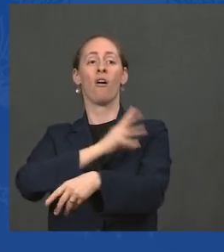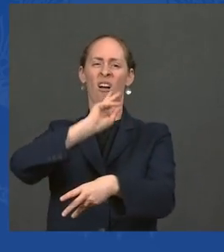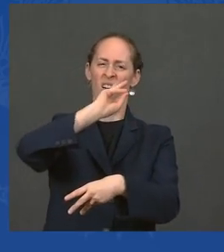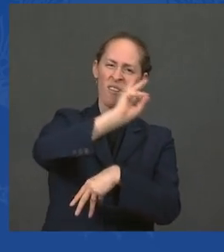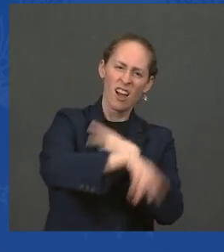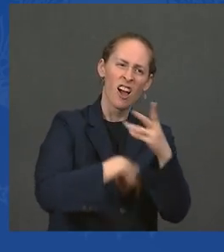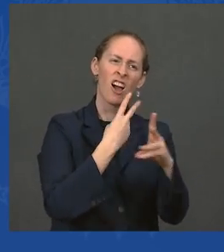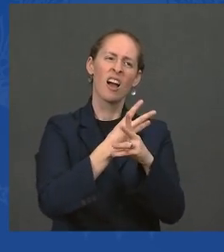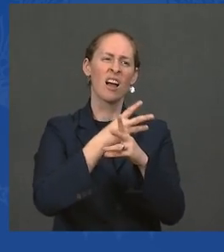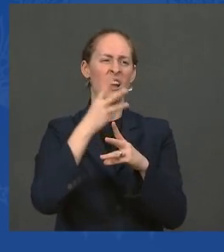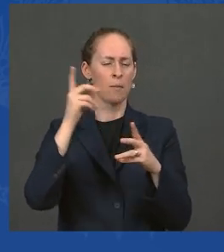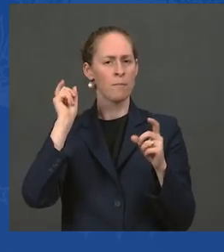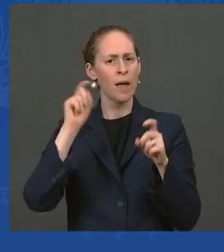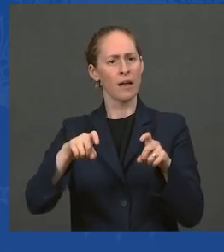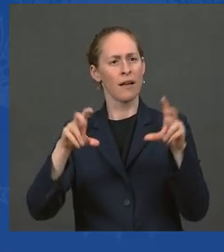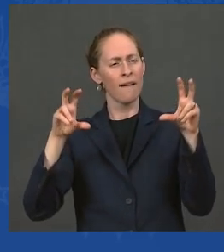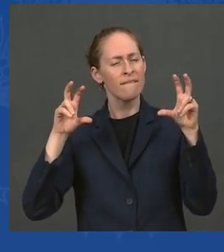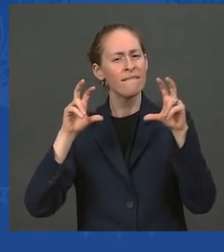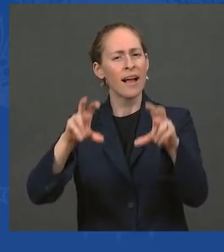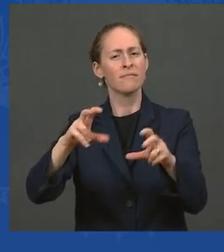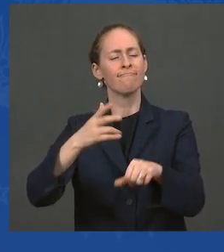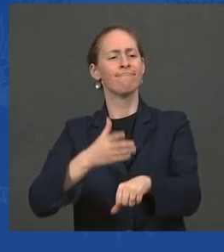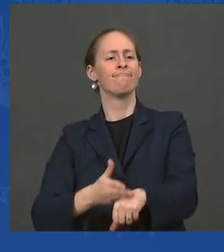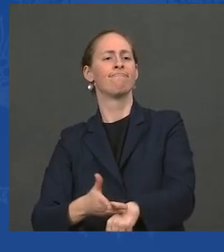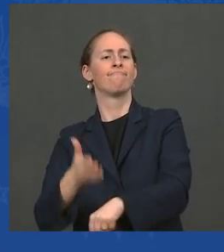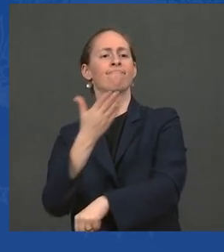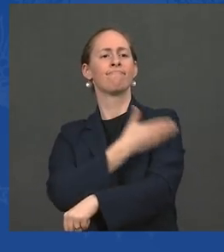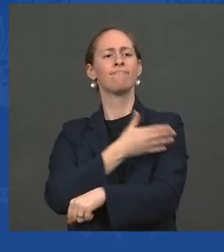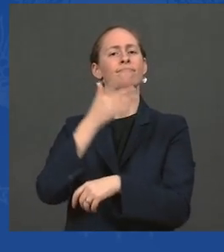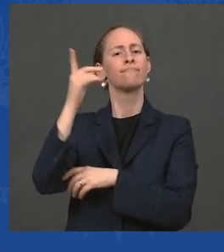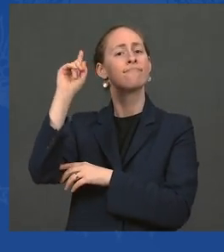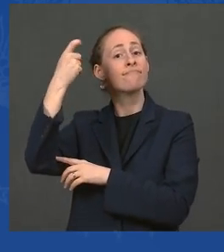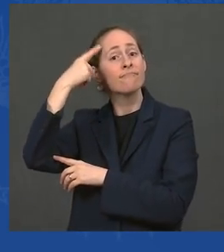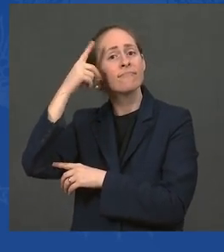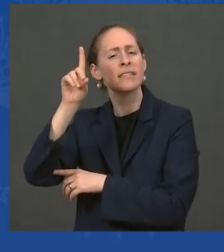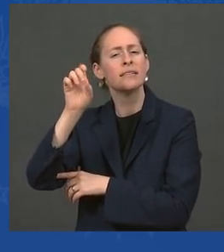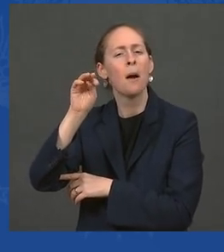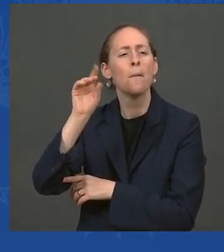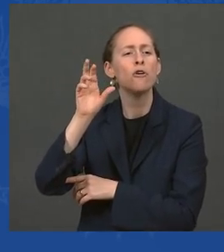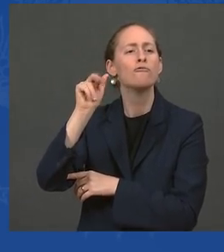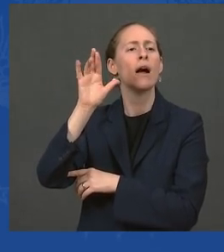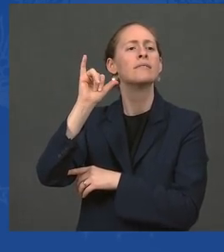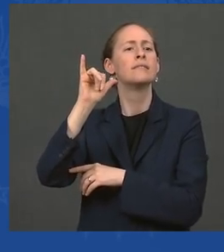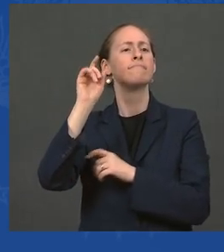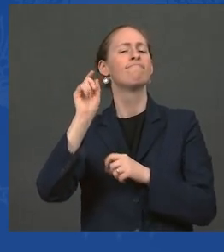around the world, give democracies an ability so the rest of the countries don't fall prey